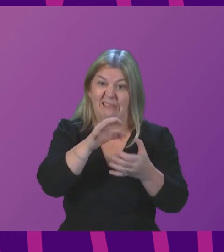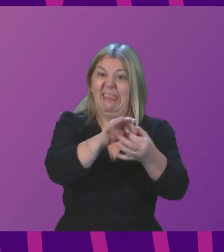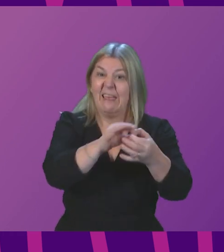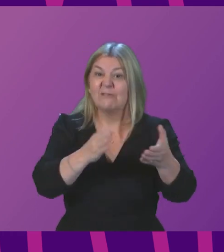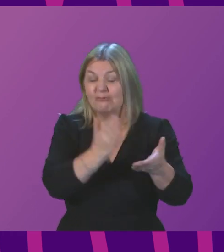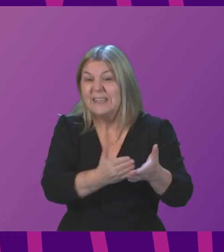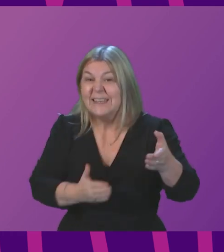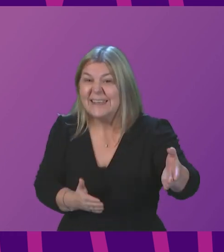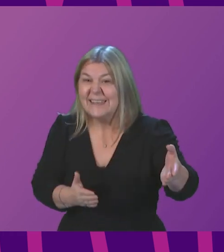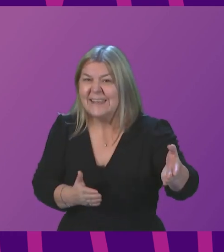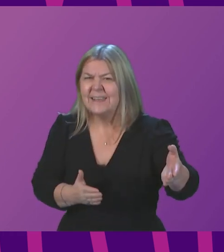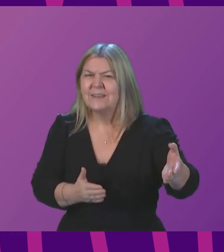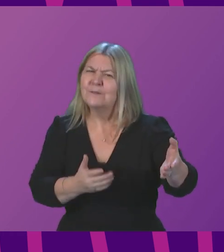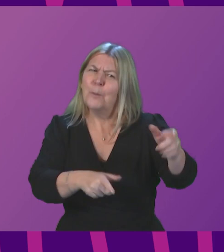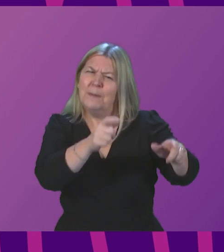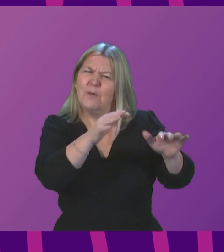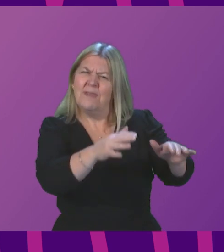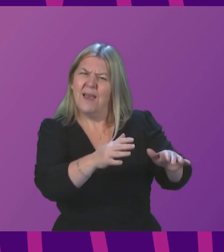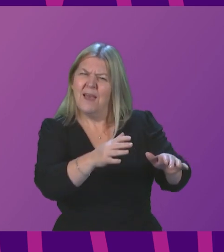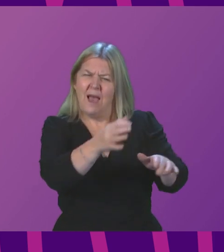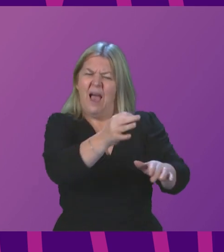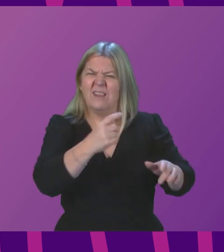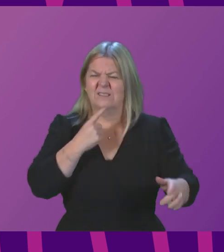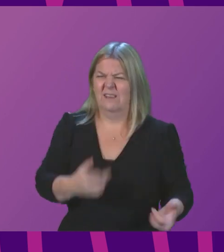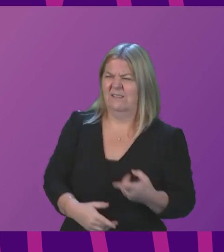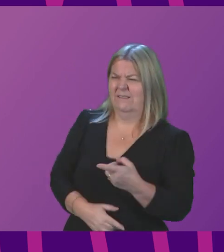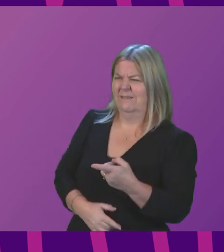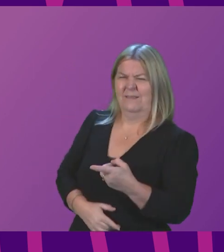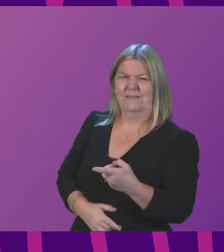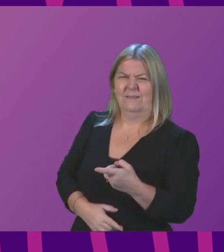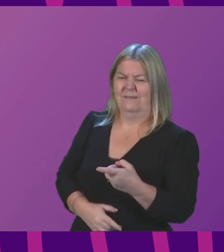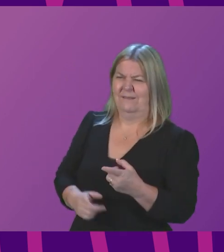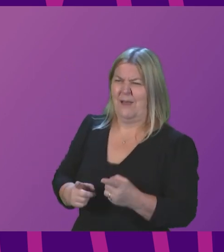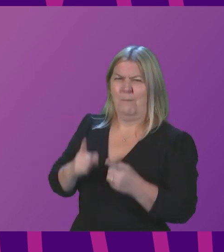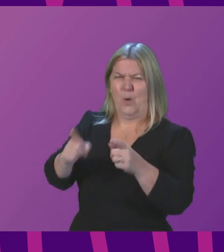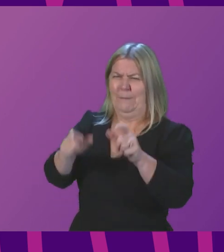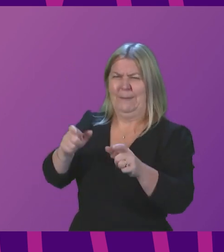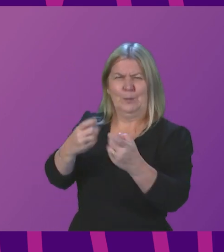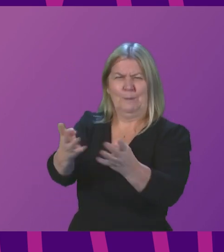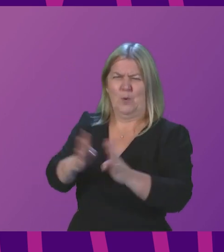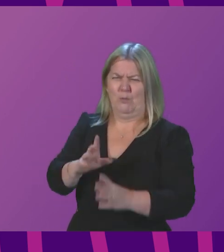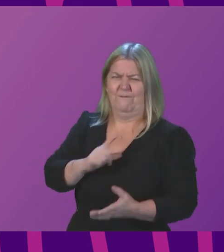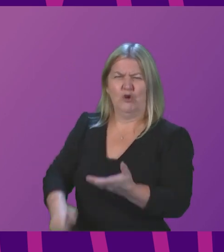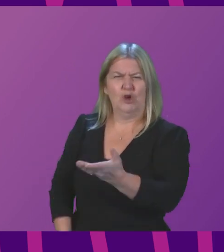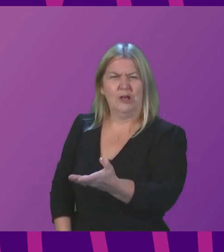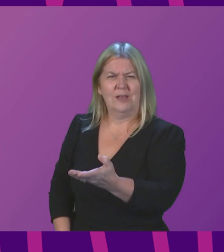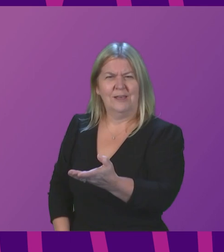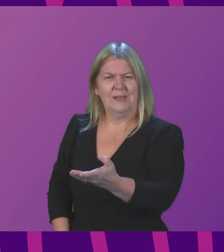Government seemed unable to find one to appoint to the board. Why are islanders being overlooked